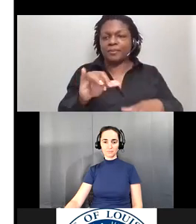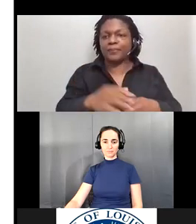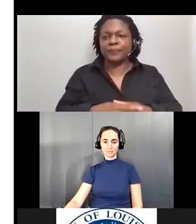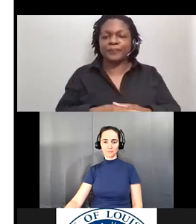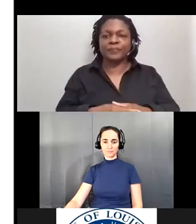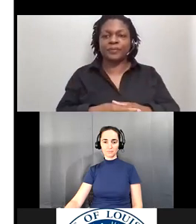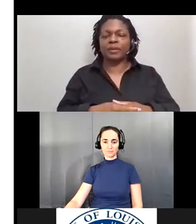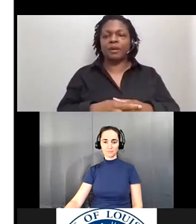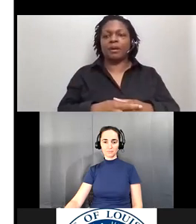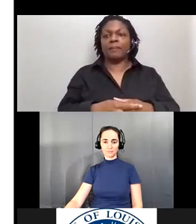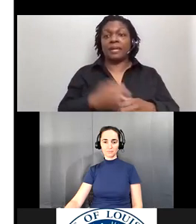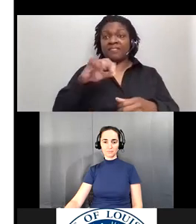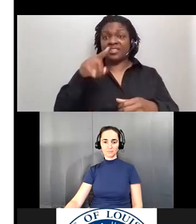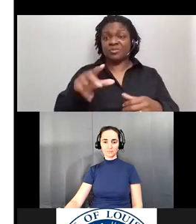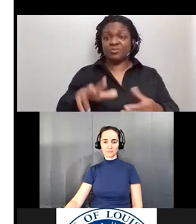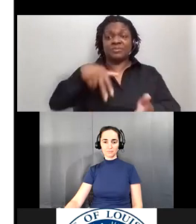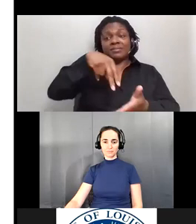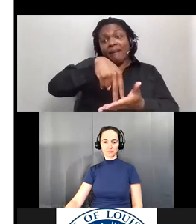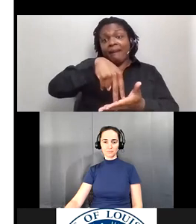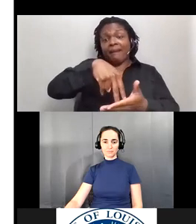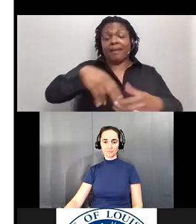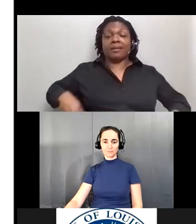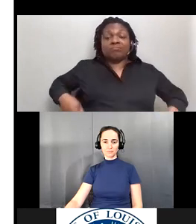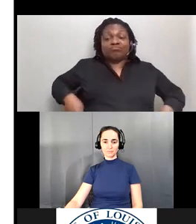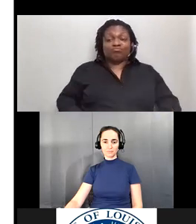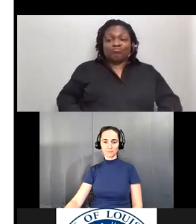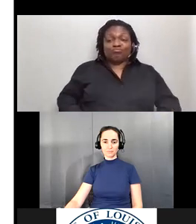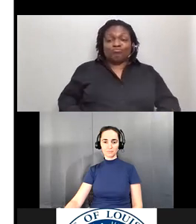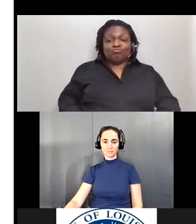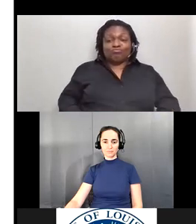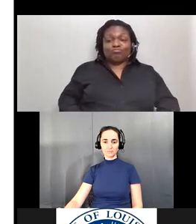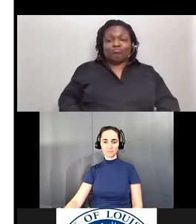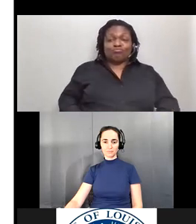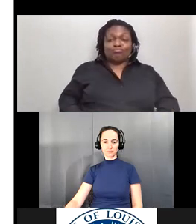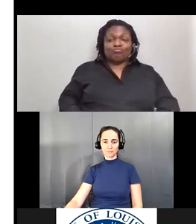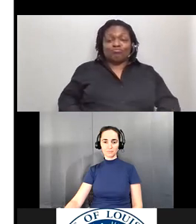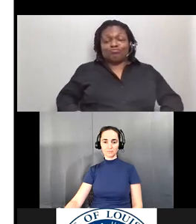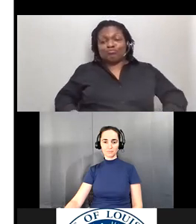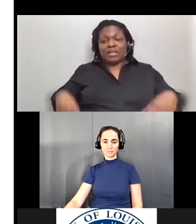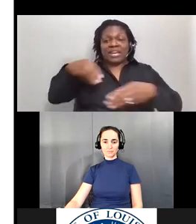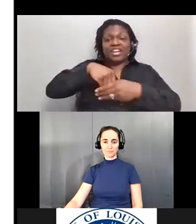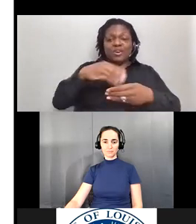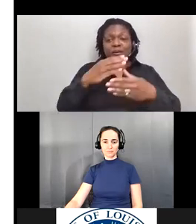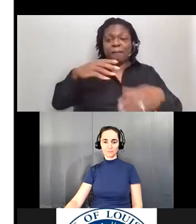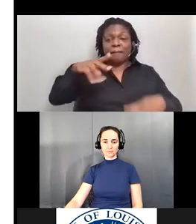16:07:43 If you're standing out talking to a police officer and if they ask you to take your hands out of your pockets you, you know the way I used to say that all the time.